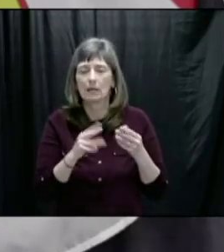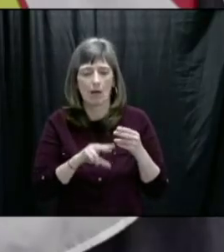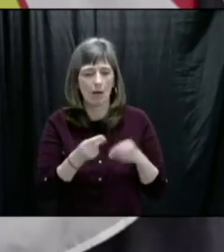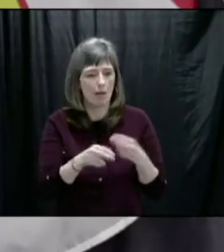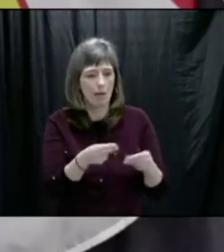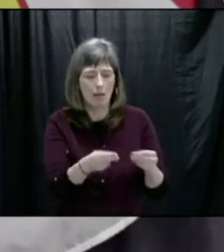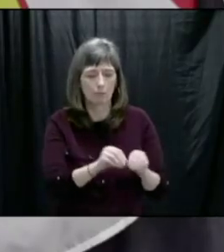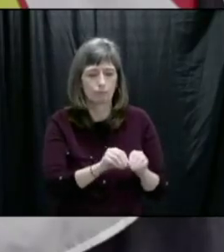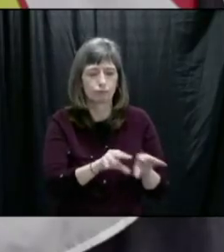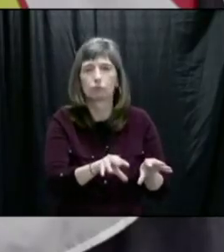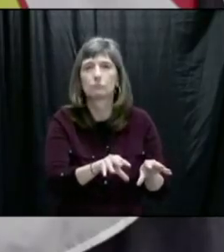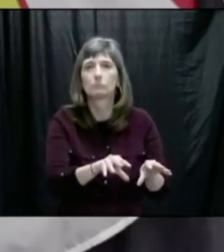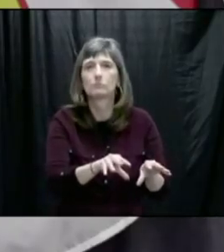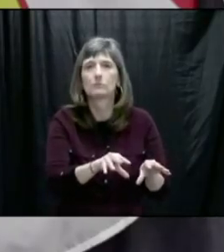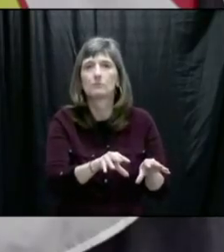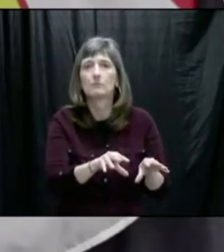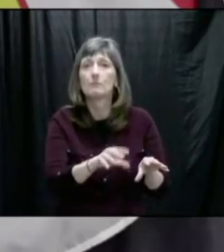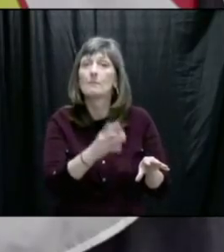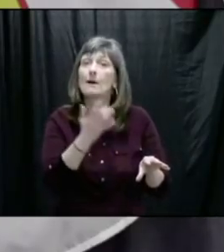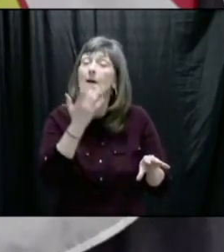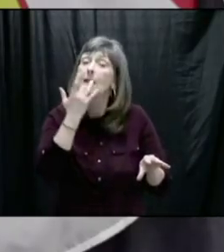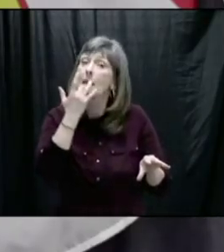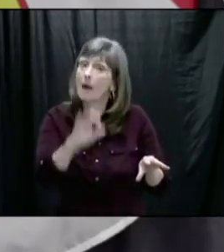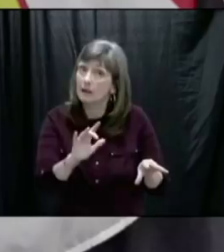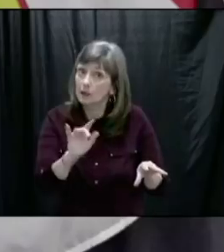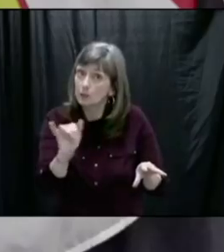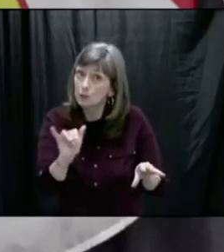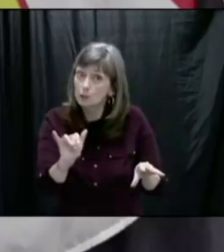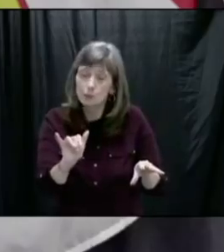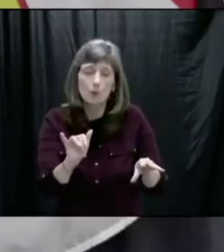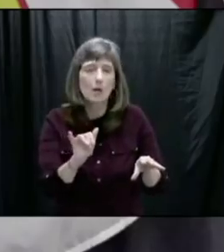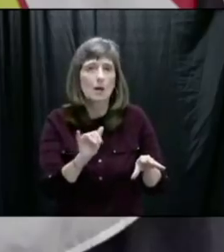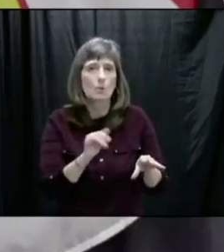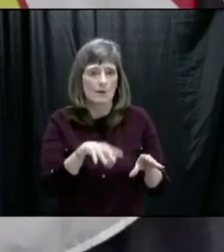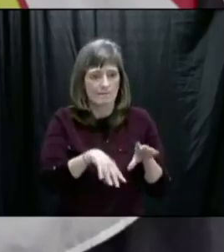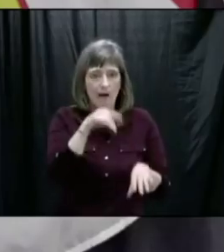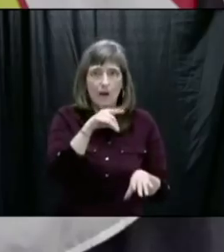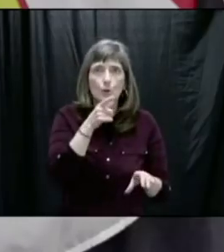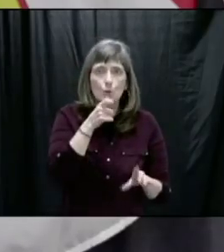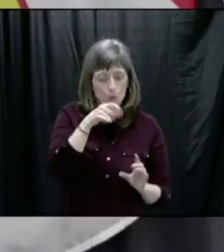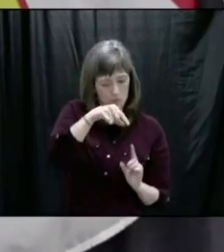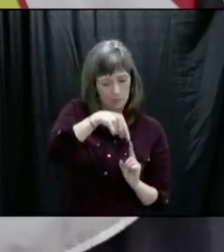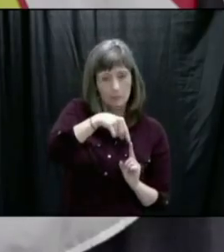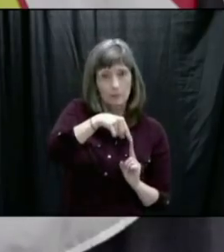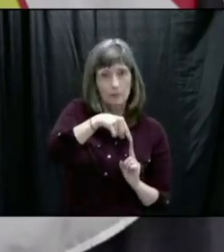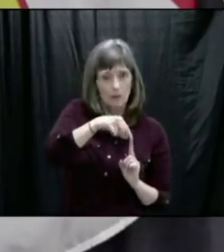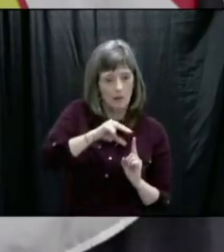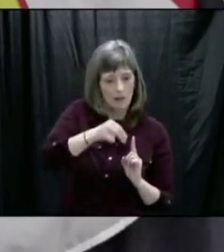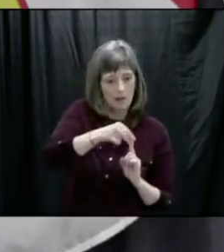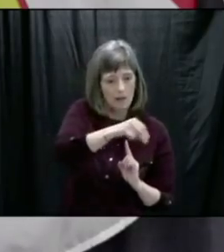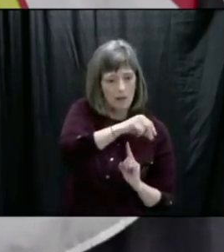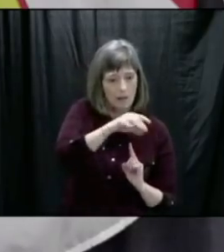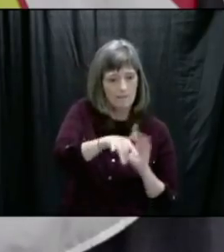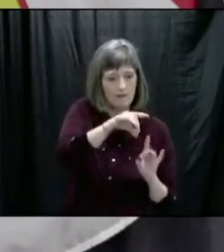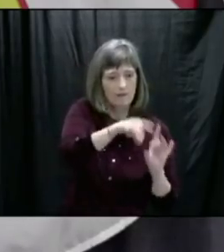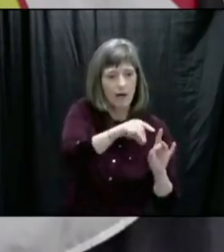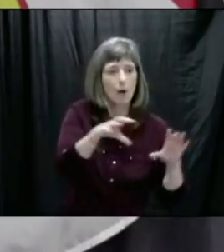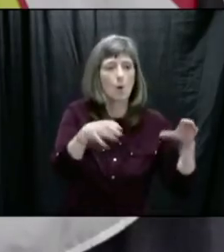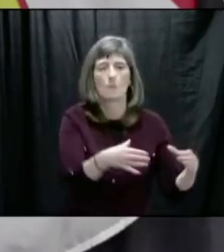INFECTED IN THE SHORT AMOUNT OF TIME AND THANKFULLY WE WERE ABLE